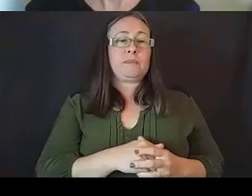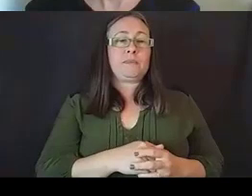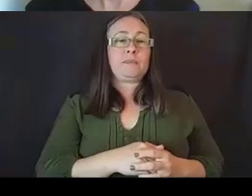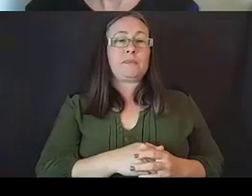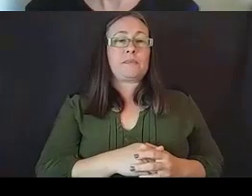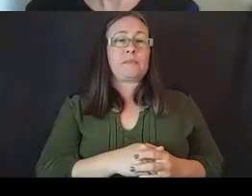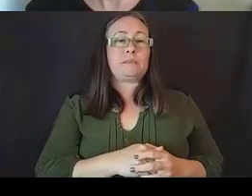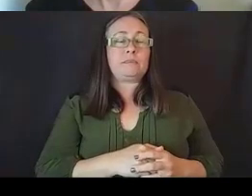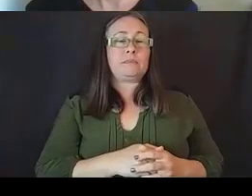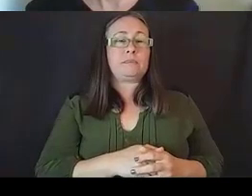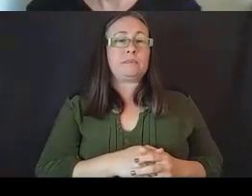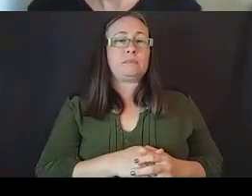Cindy Danielson: We have that